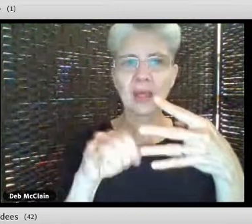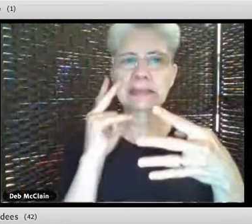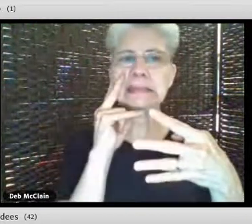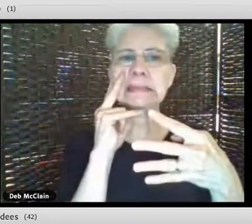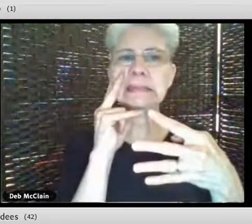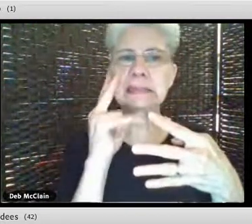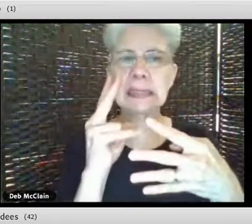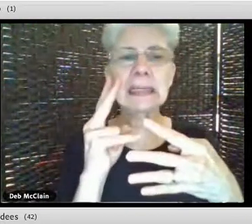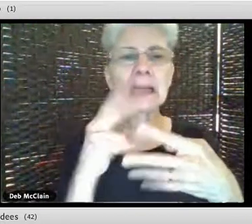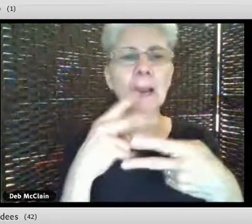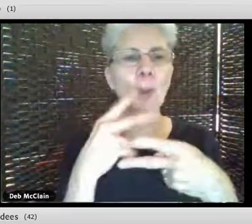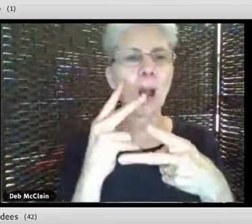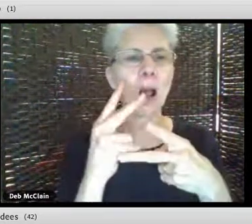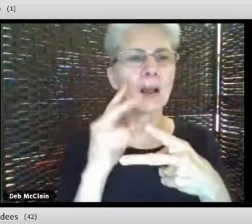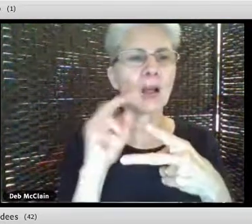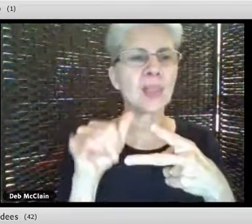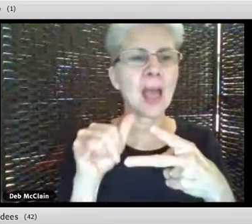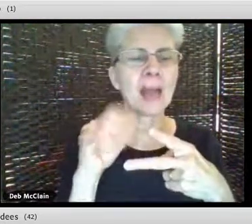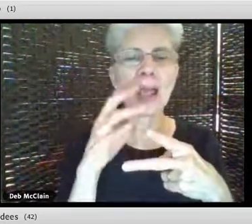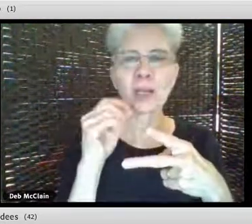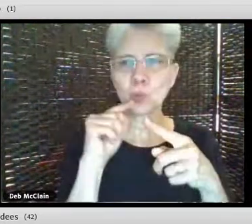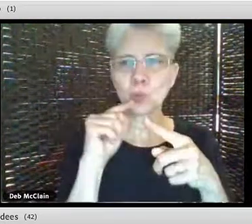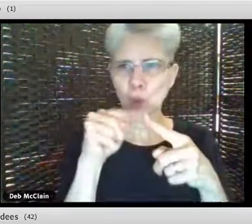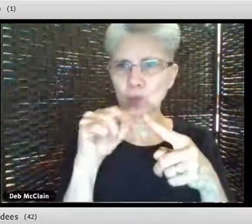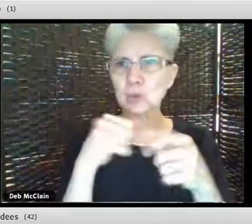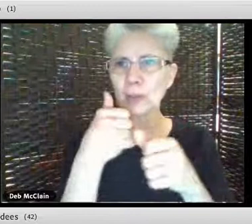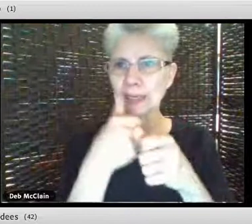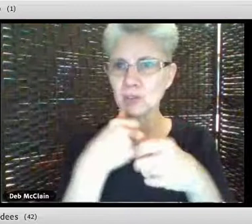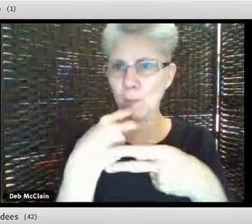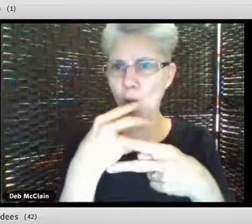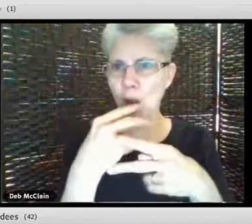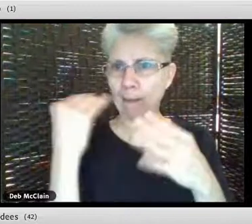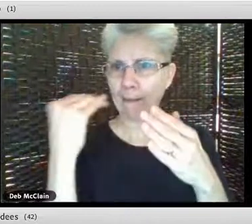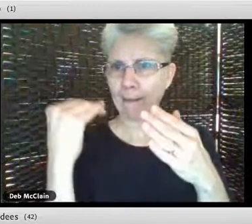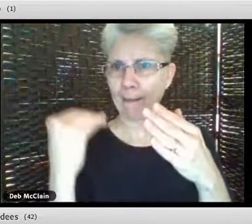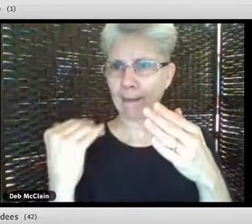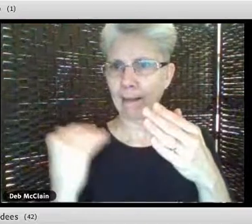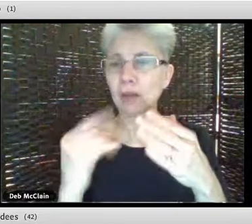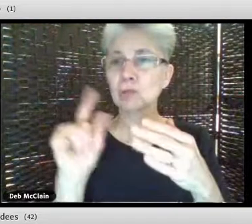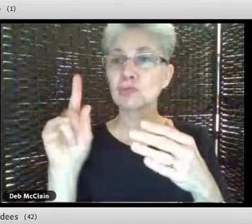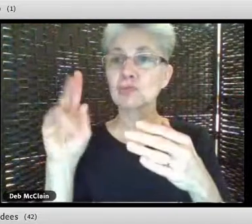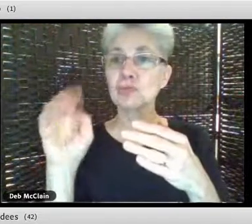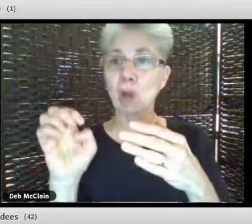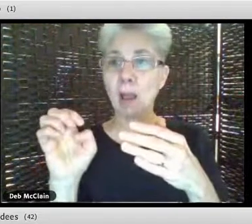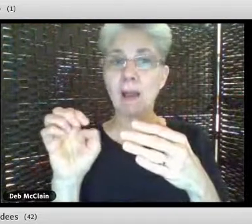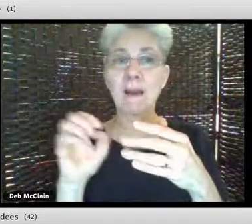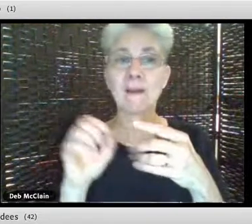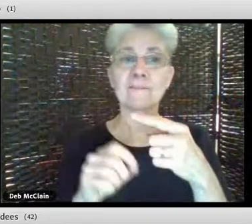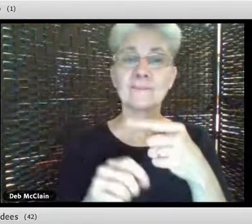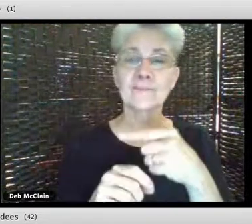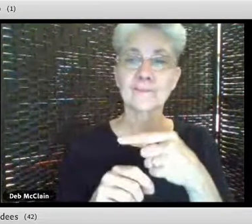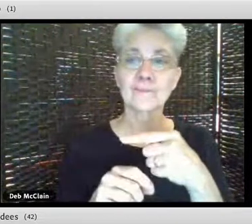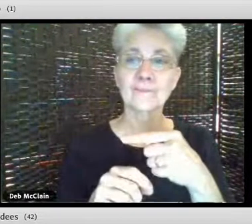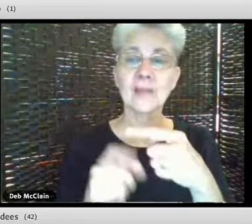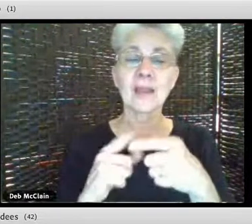but if you scroll down, this may not catch up. If you look, you'll see learn by product, and you can go directly to each product.